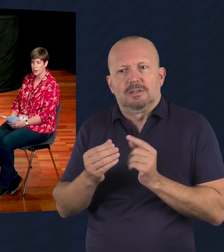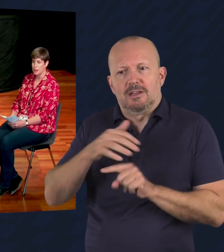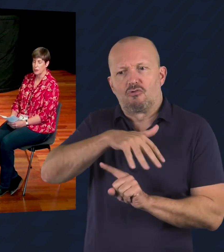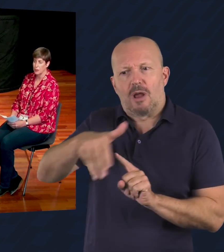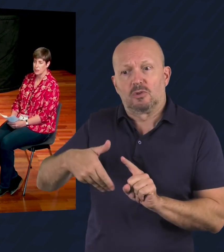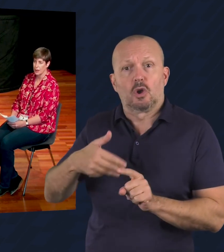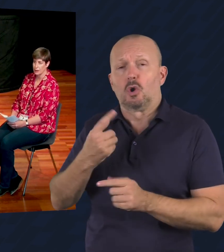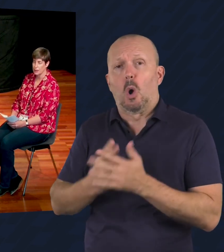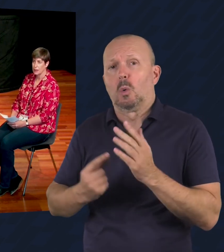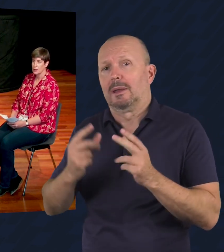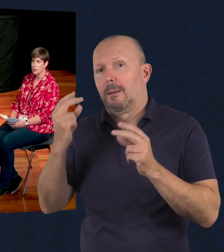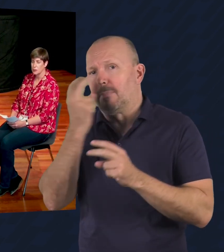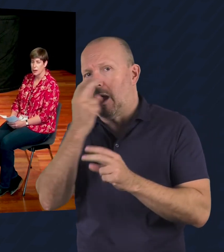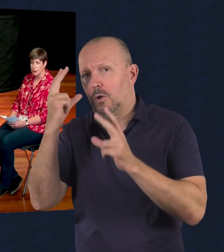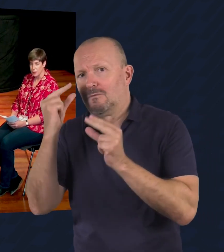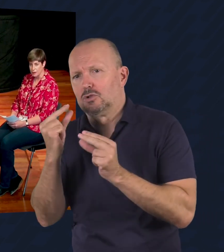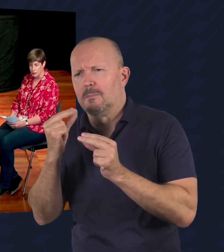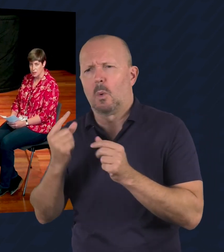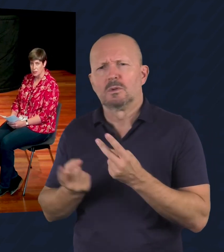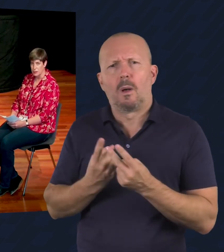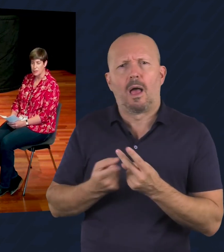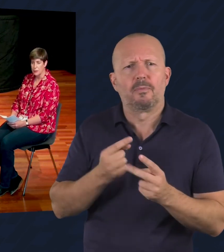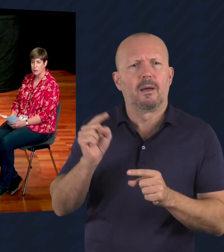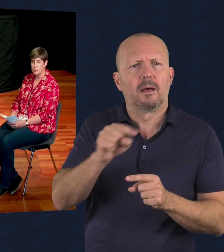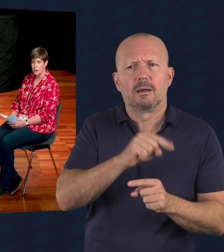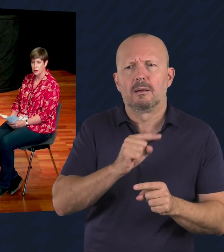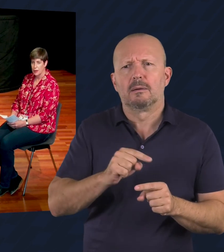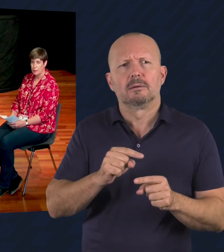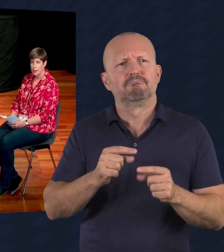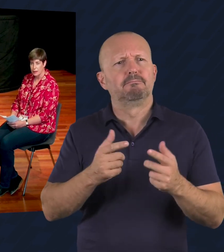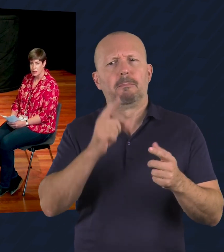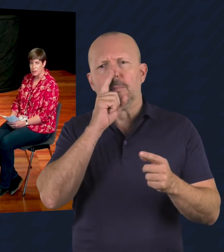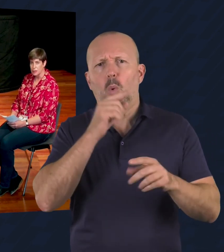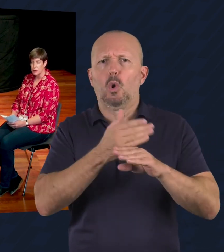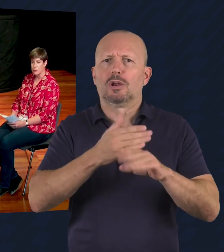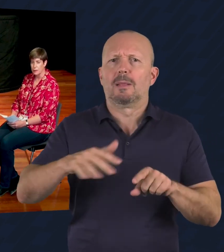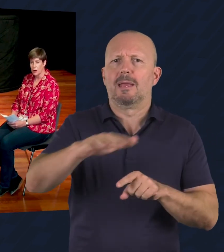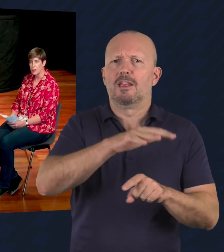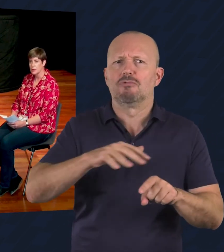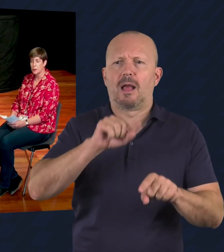Not only are we reaching out to the blind and low vision community, but we've also made connections with our colleagues who